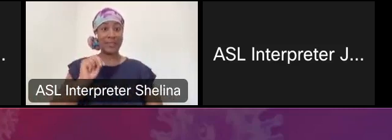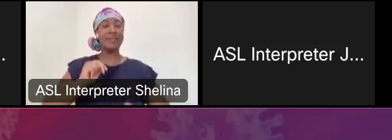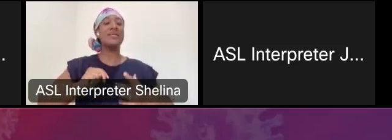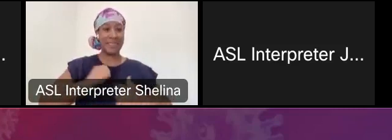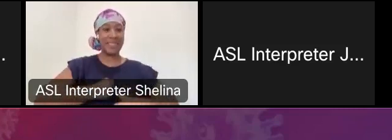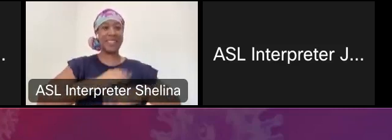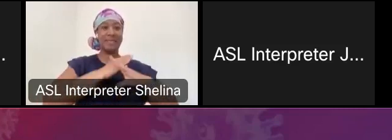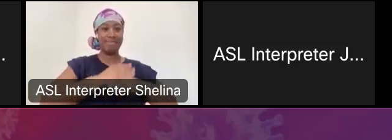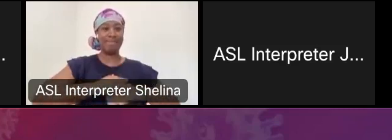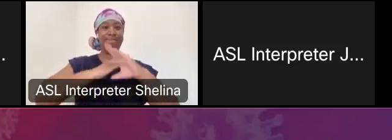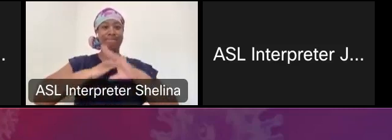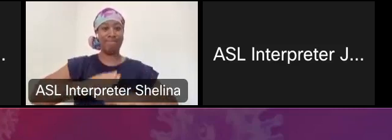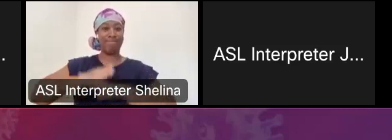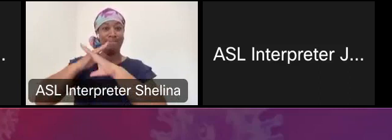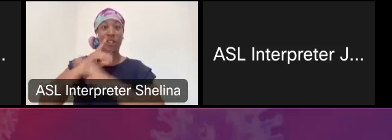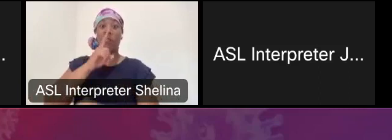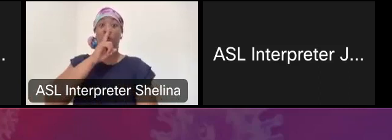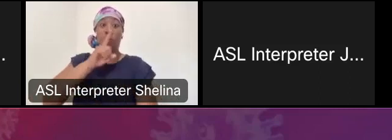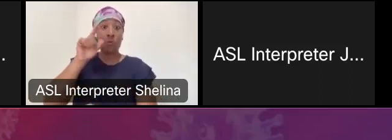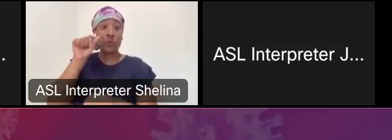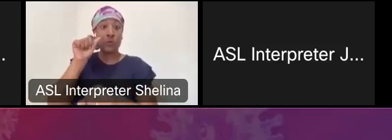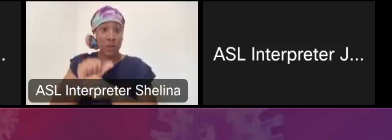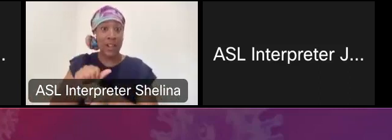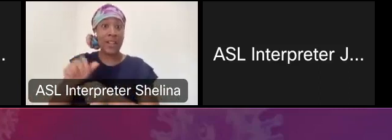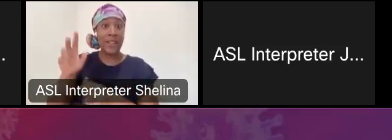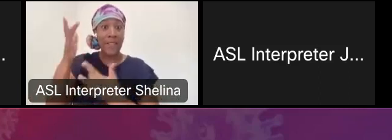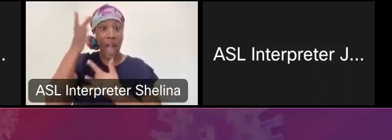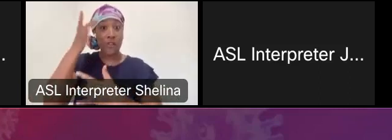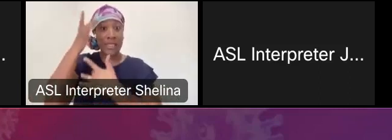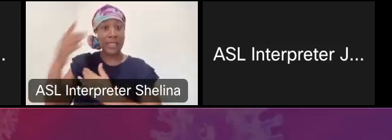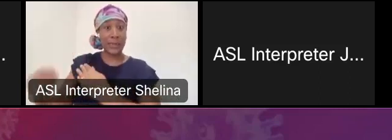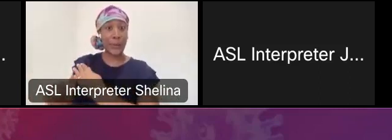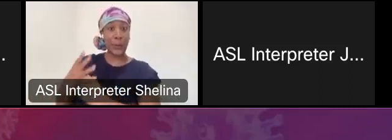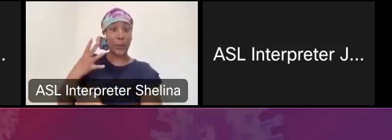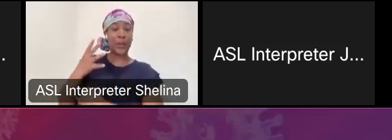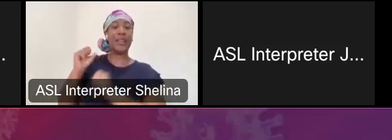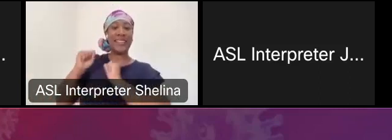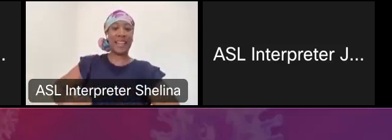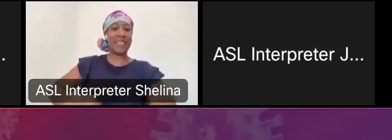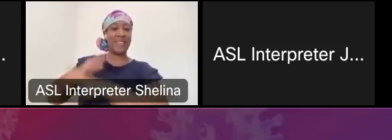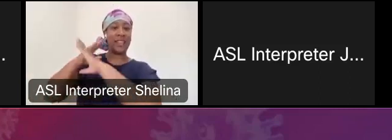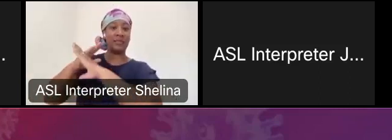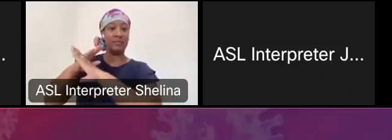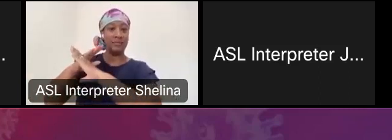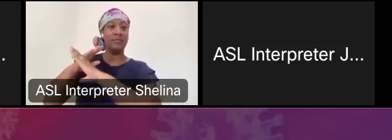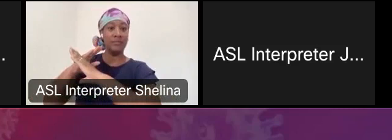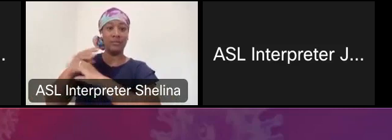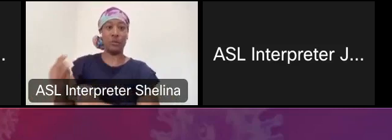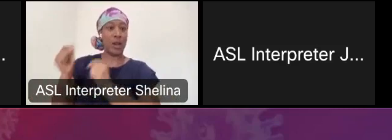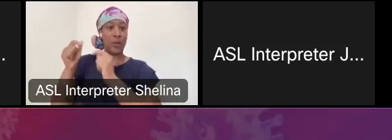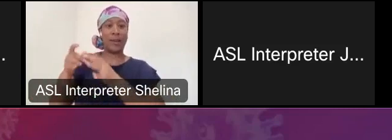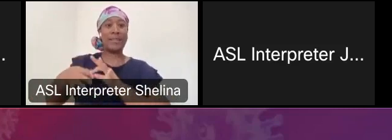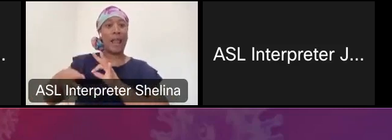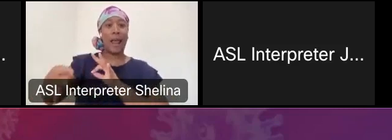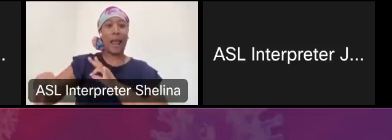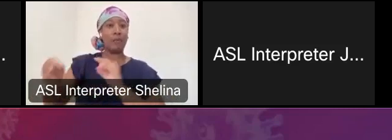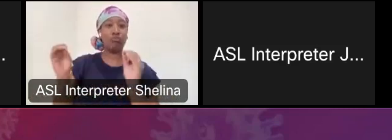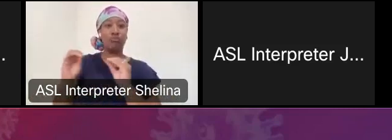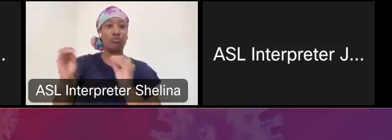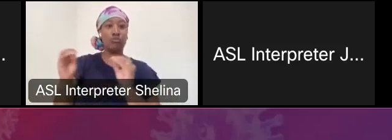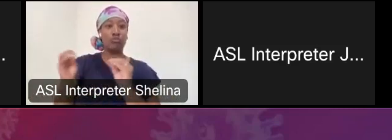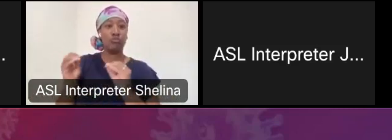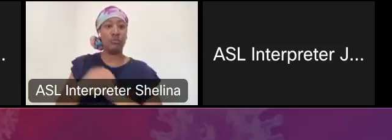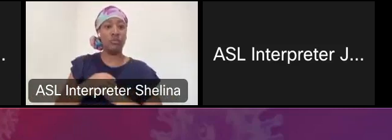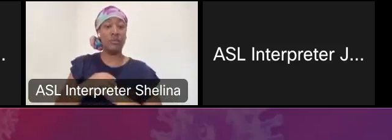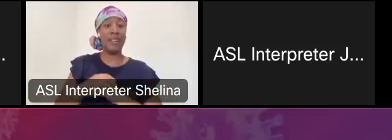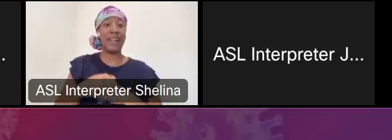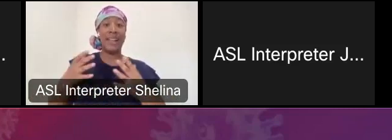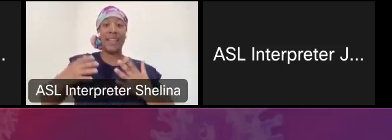So, when it encounters the real covered 19 virus, it is prepared to defend the body right away. And there is no delay the defenses produced are called antibodies.